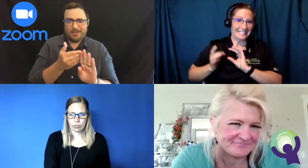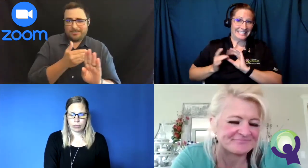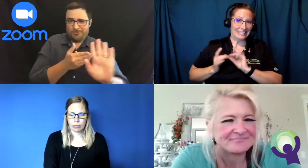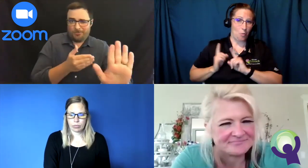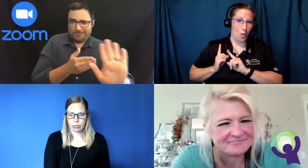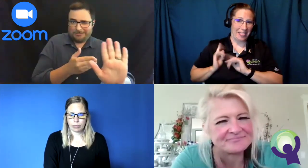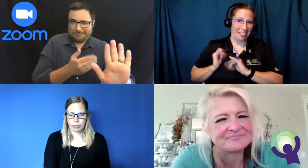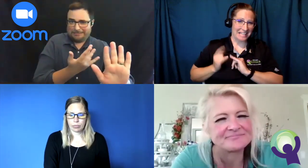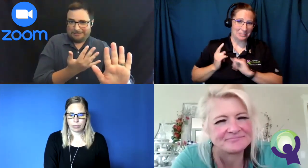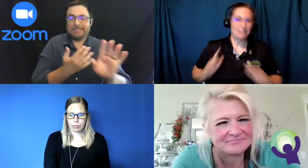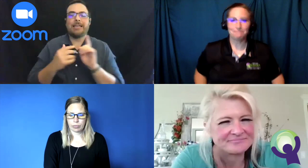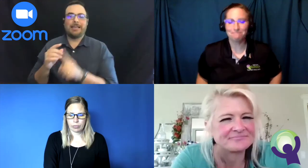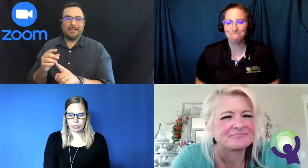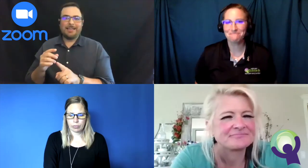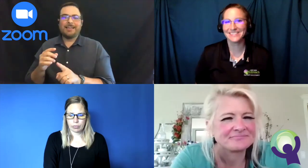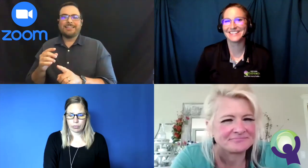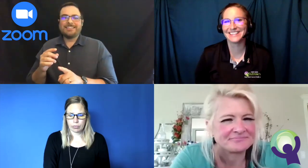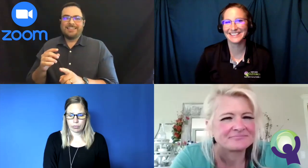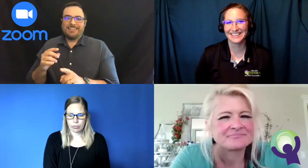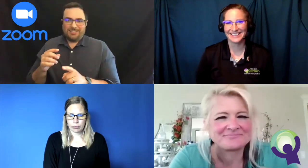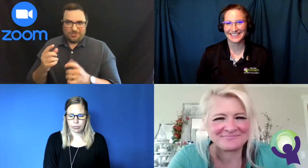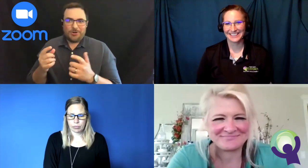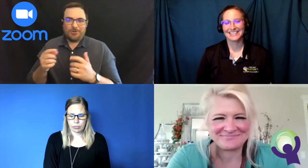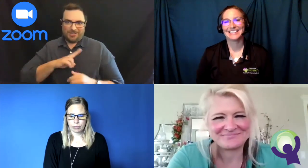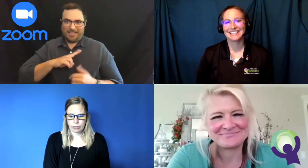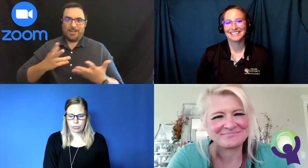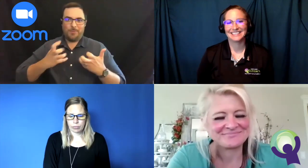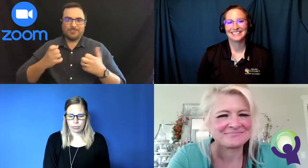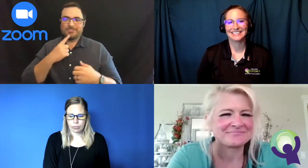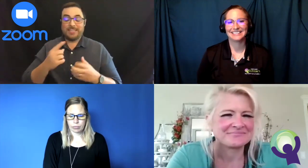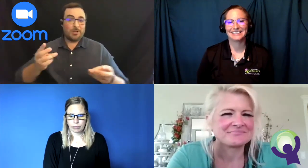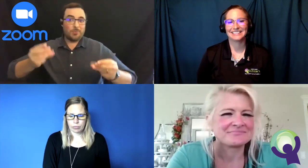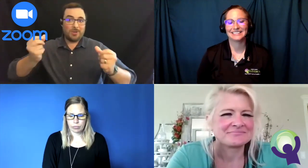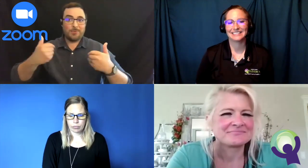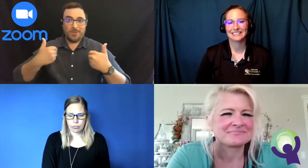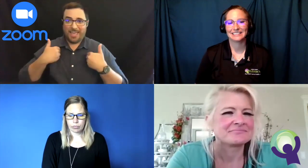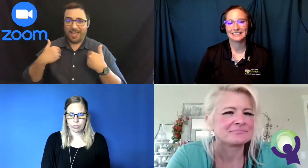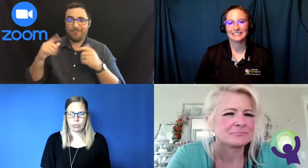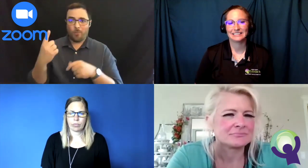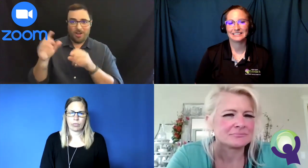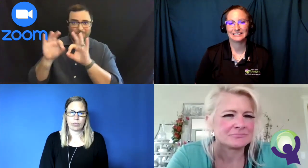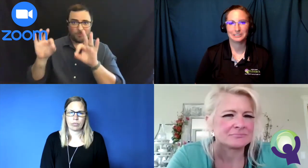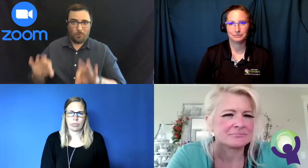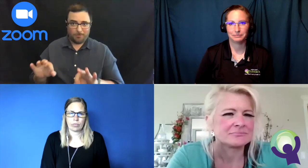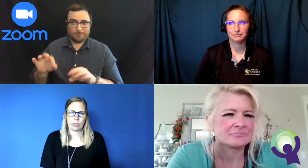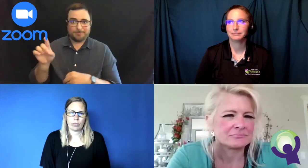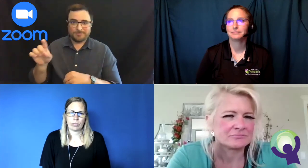you comment but I just yep I just want to say quickly too that there is a form in that we just have a link to if you